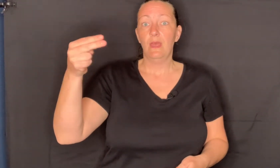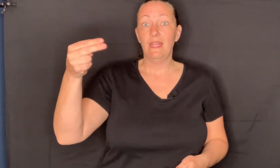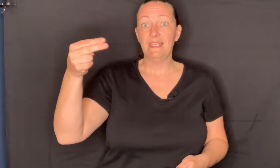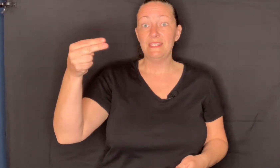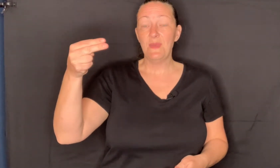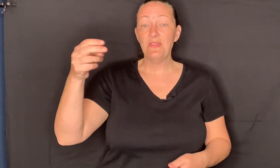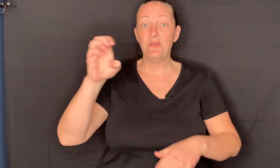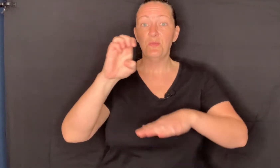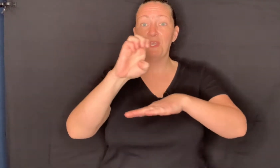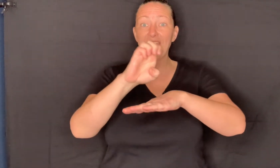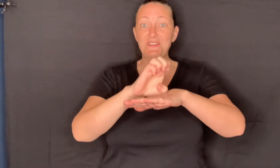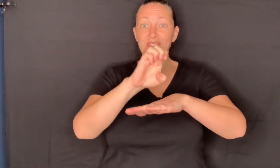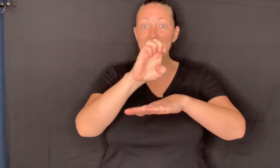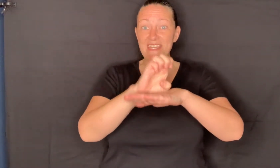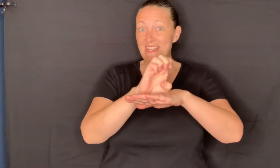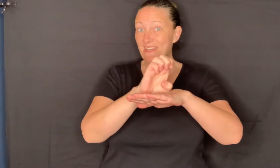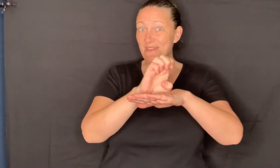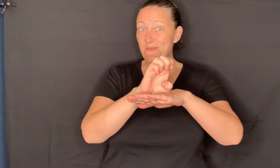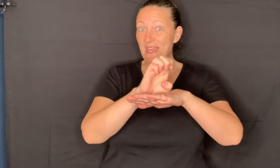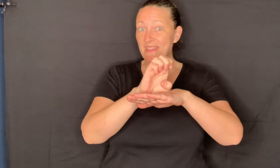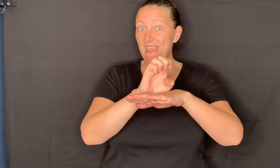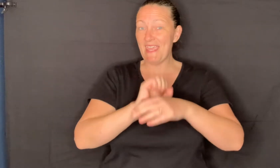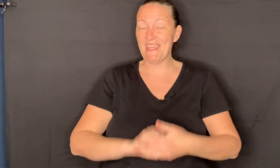Elizabeth we are going to be using an "E" on the back of the hand.